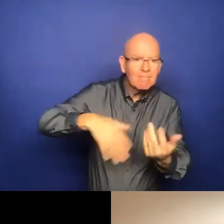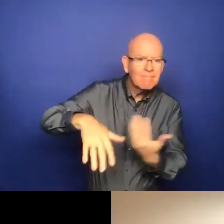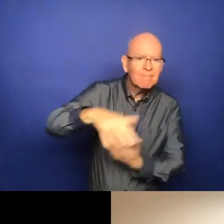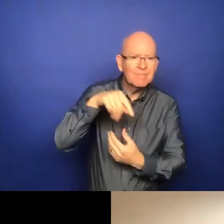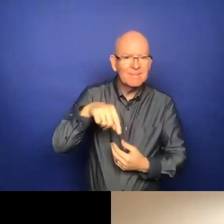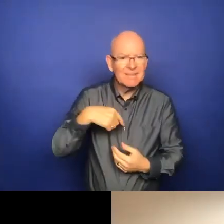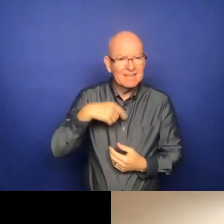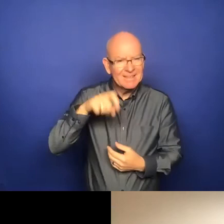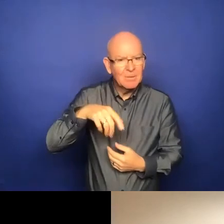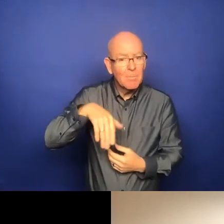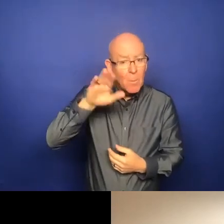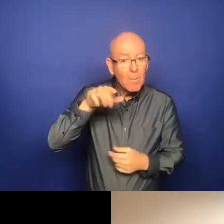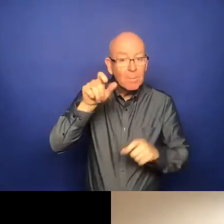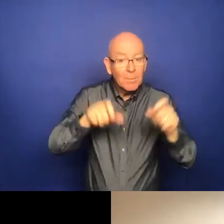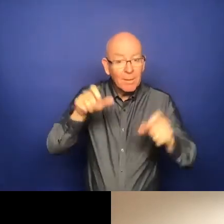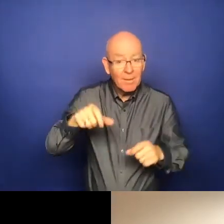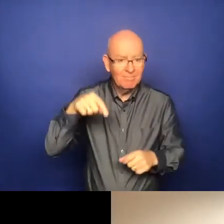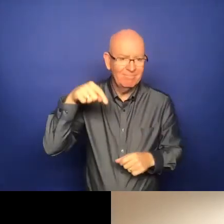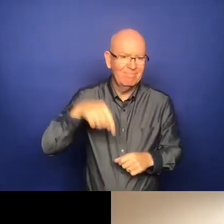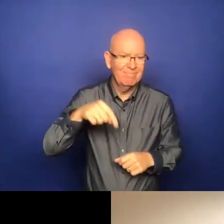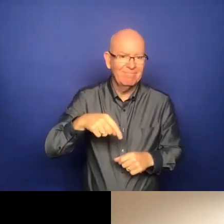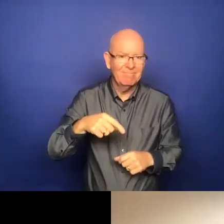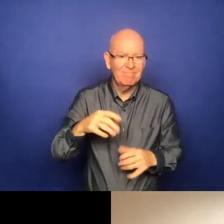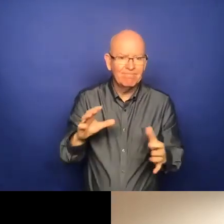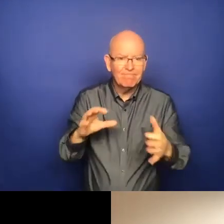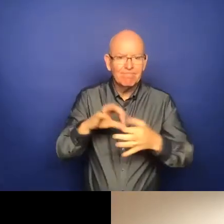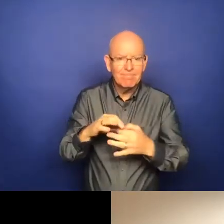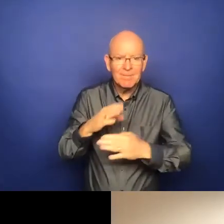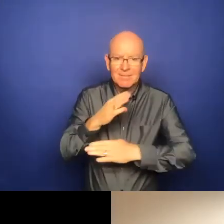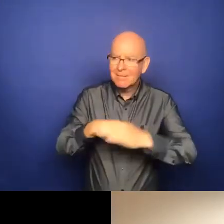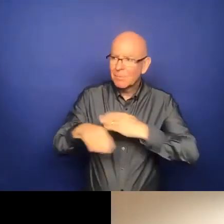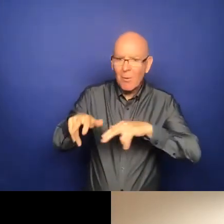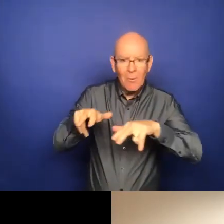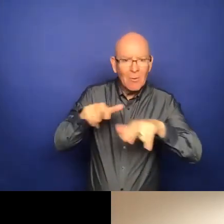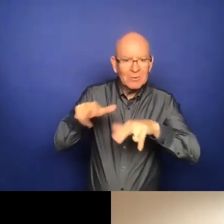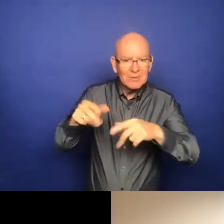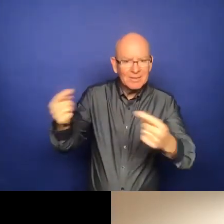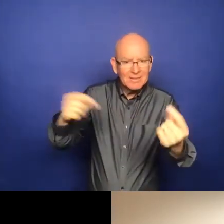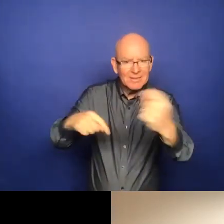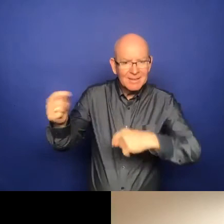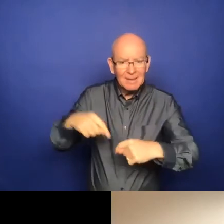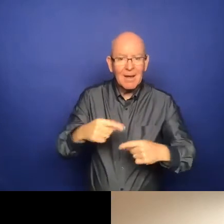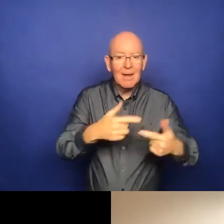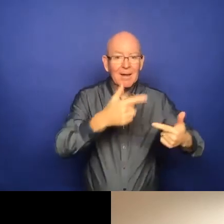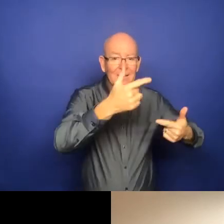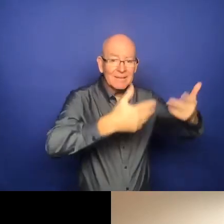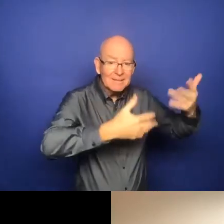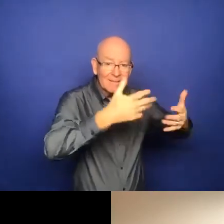from statistic office, Governments, et cetera, to continue this discussion. And, third, we really need to understand the different roles